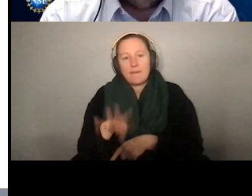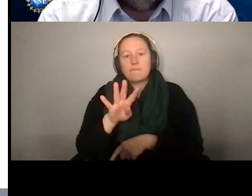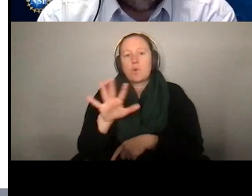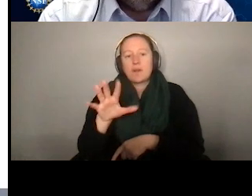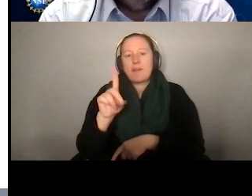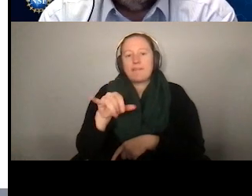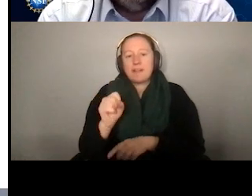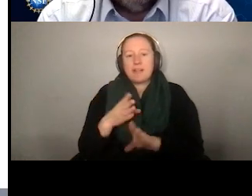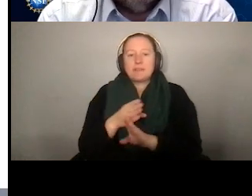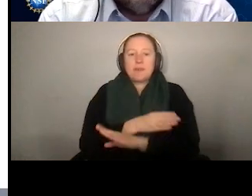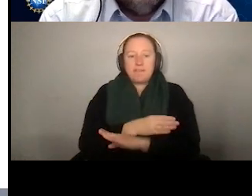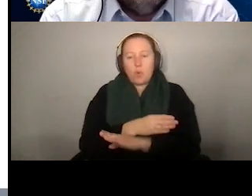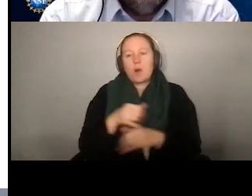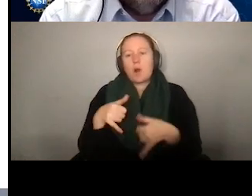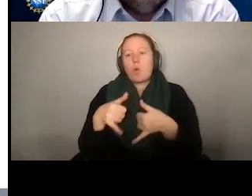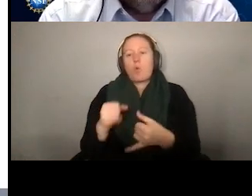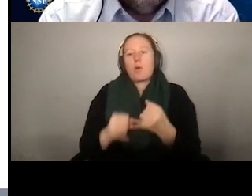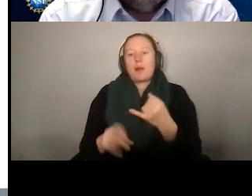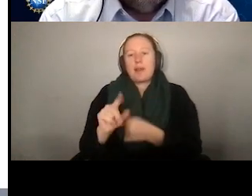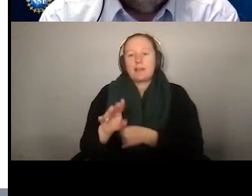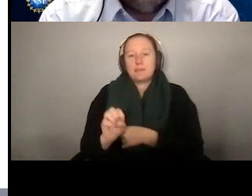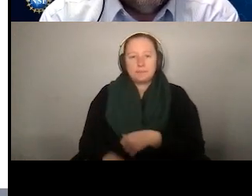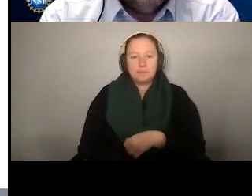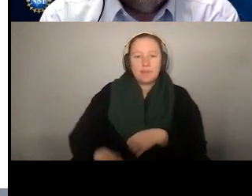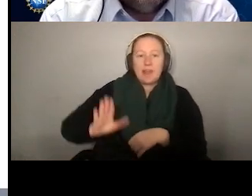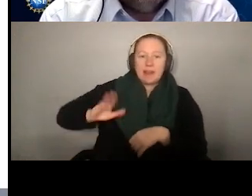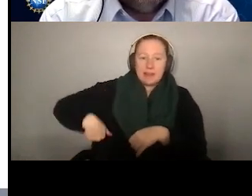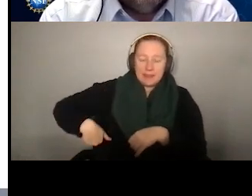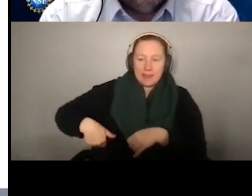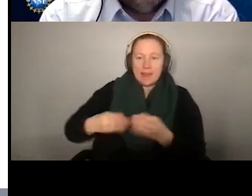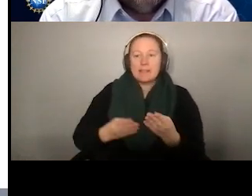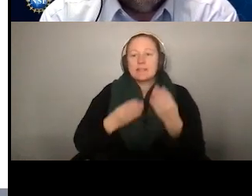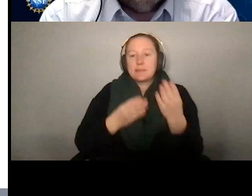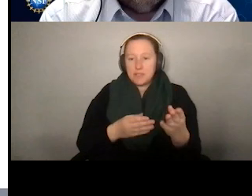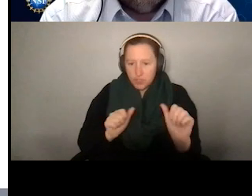prior to the award end date. Late submissions can be submitted and considered,